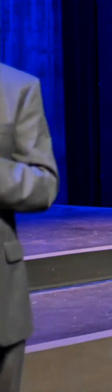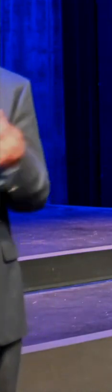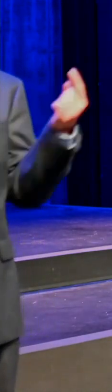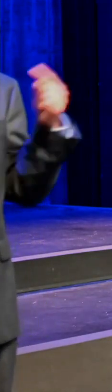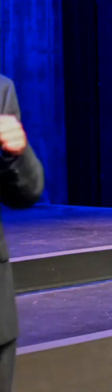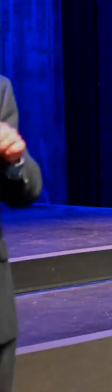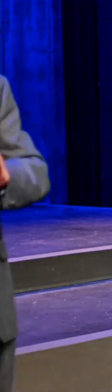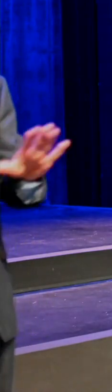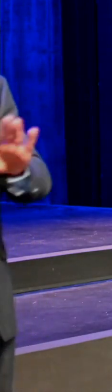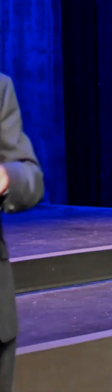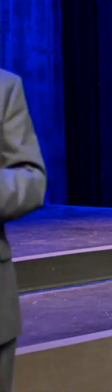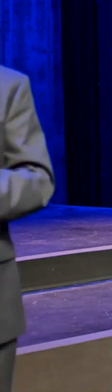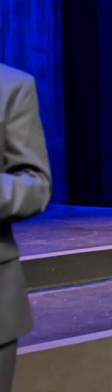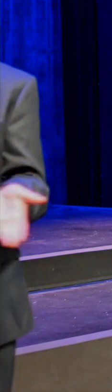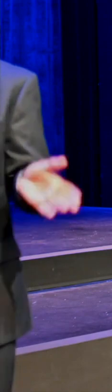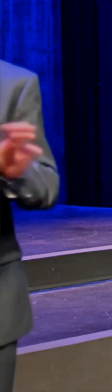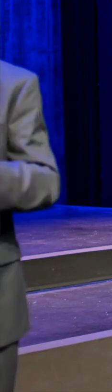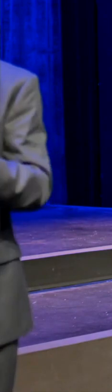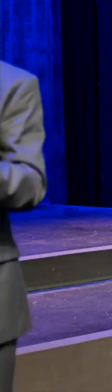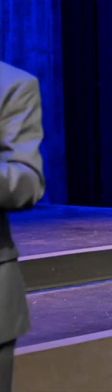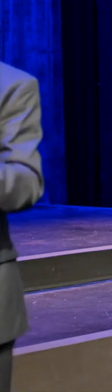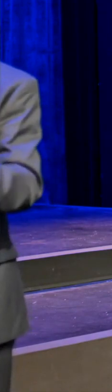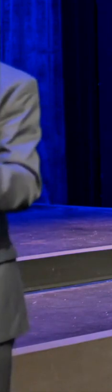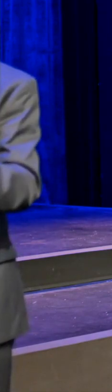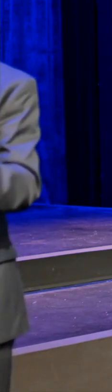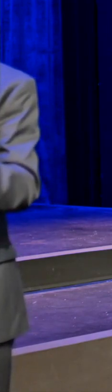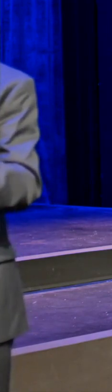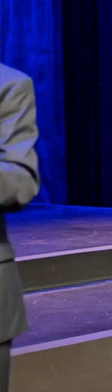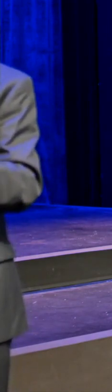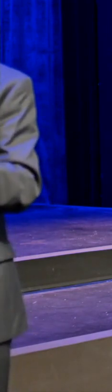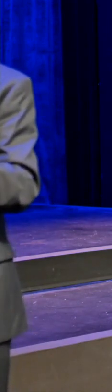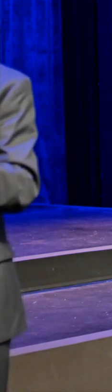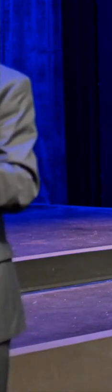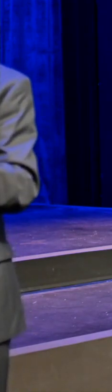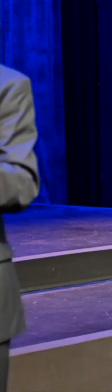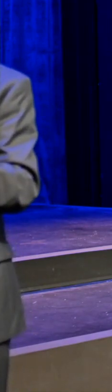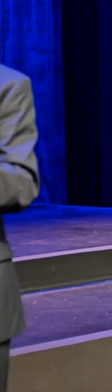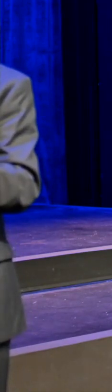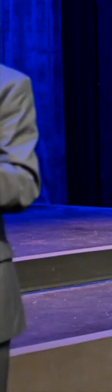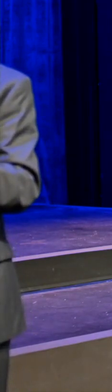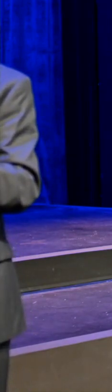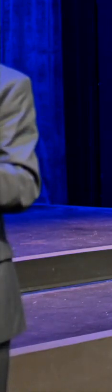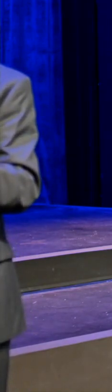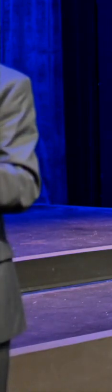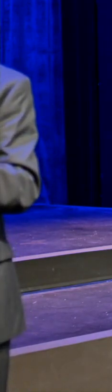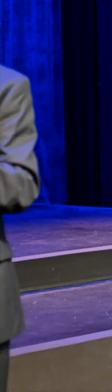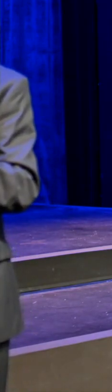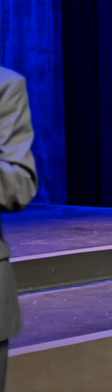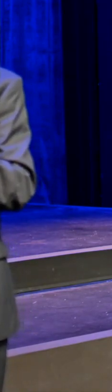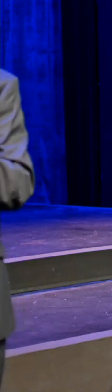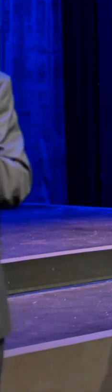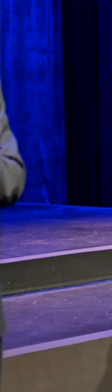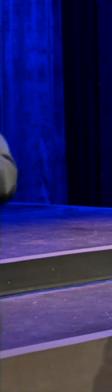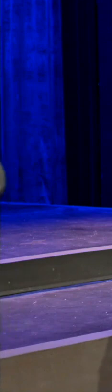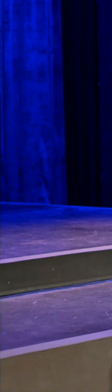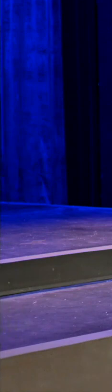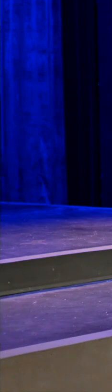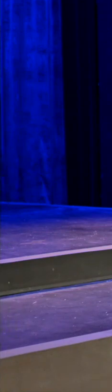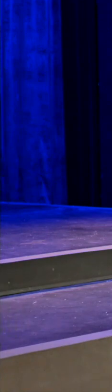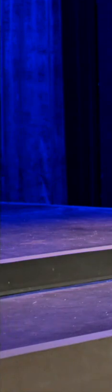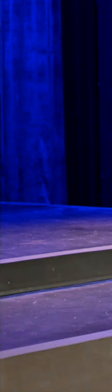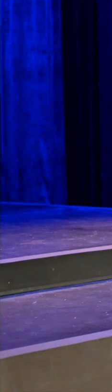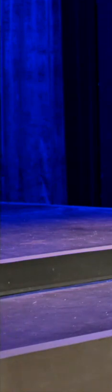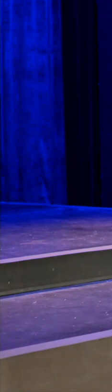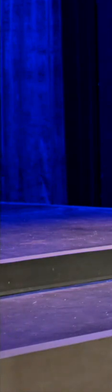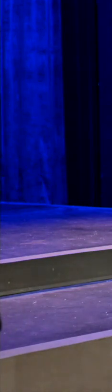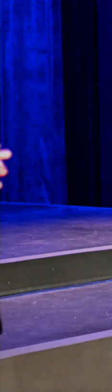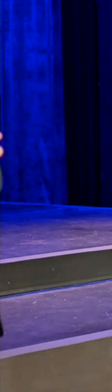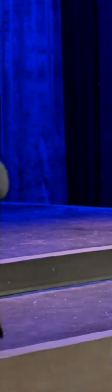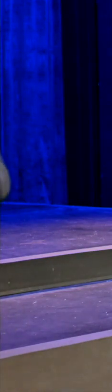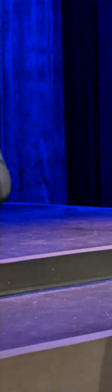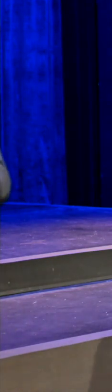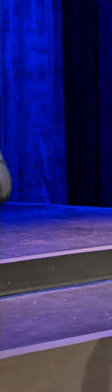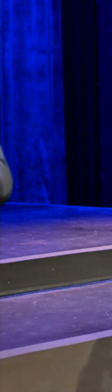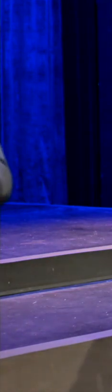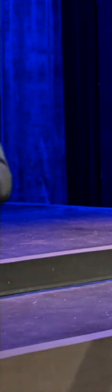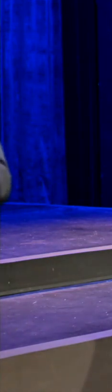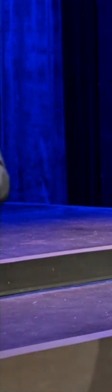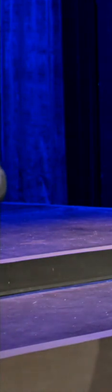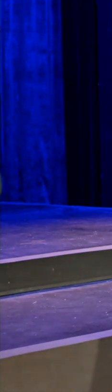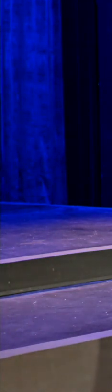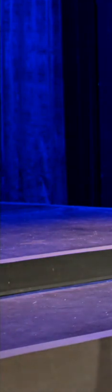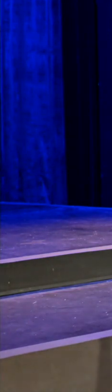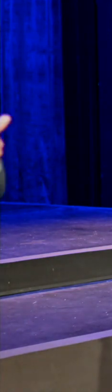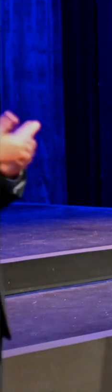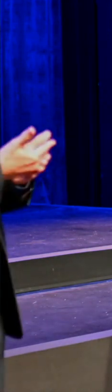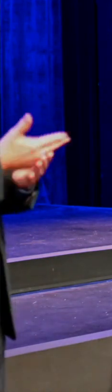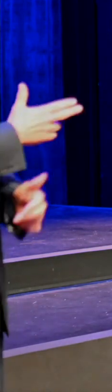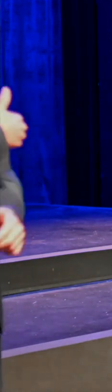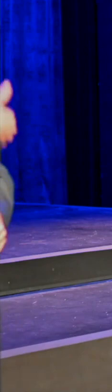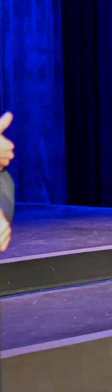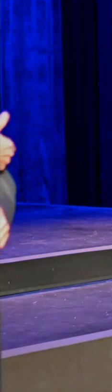dead. So my mom and dad got to the hospital it turned out it was my best friend cuz we